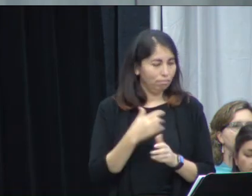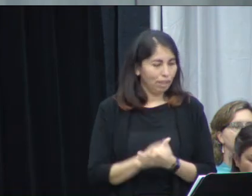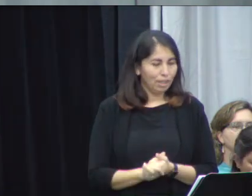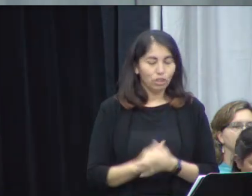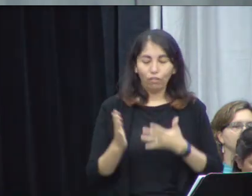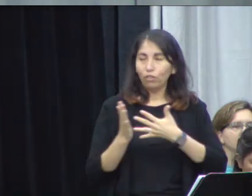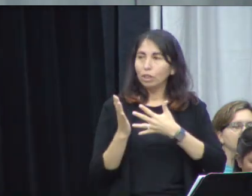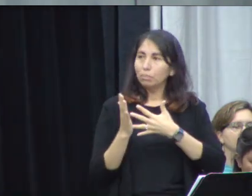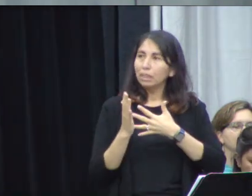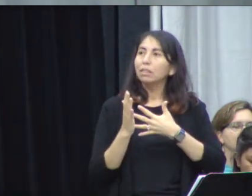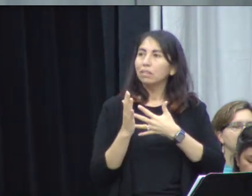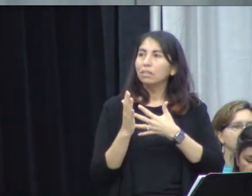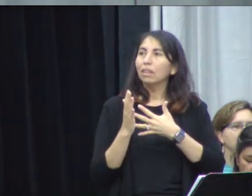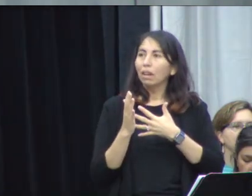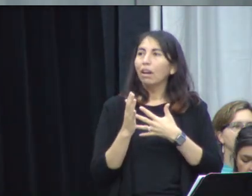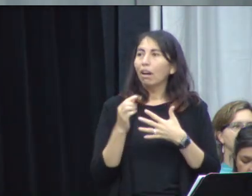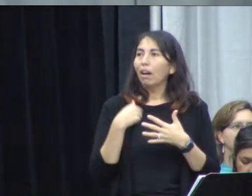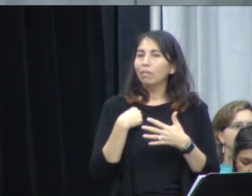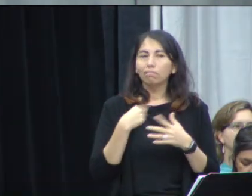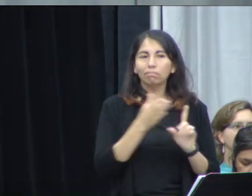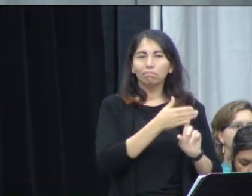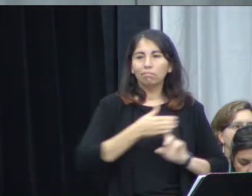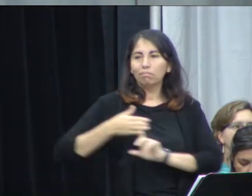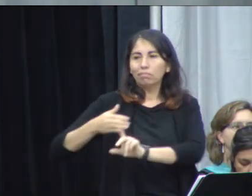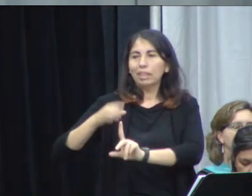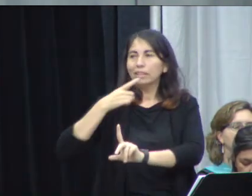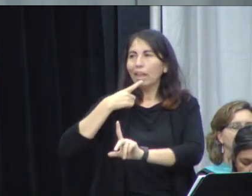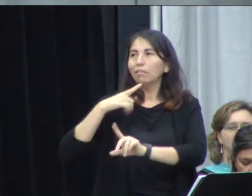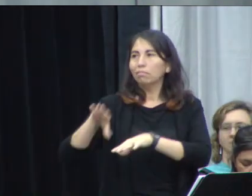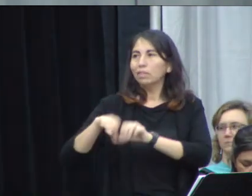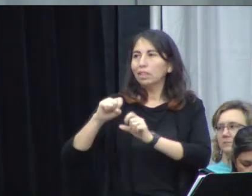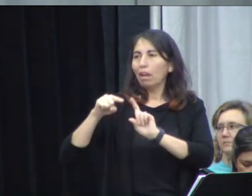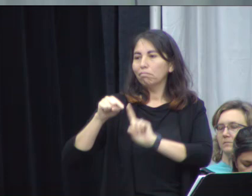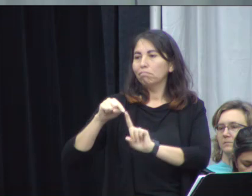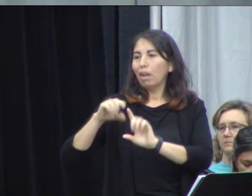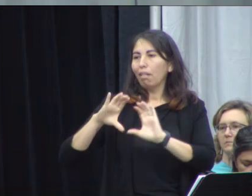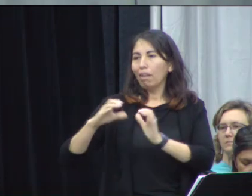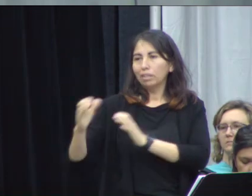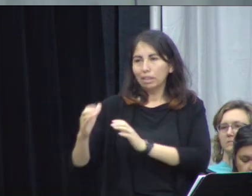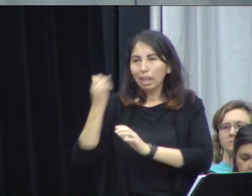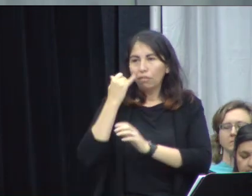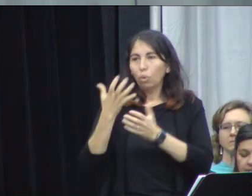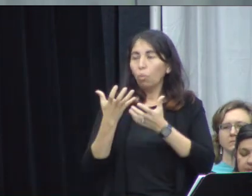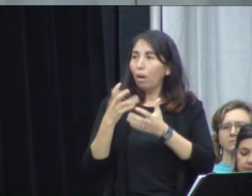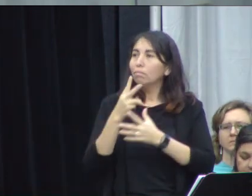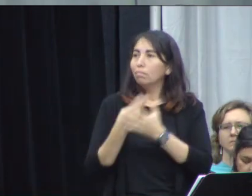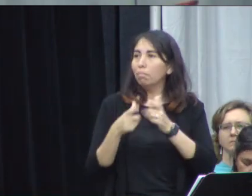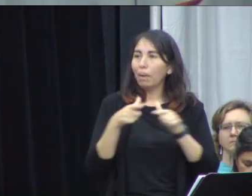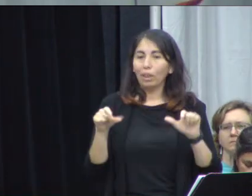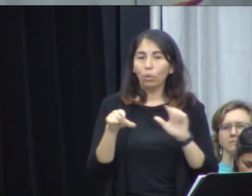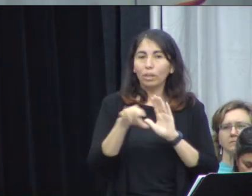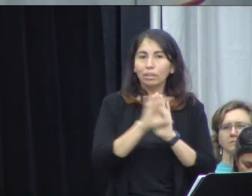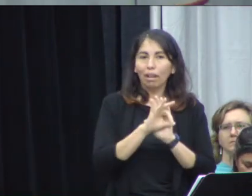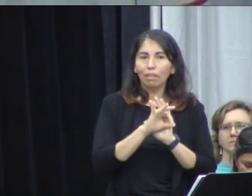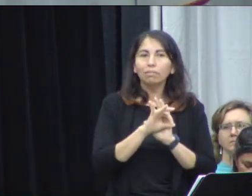and was told to take these classes if I wanted the bilingual seal. As an overachiever, I did what I was told.